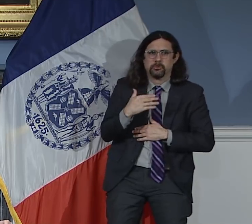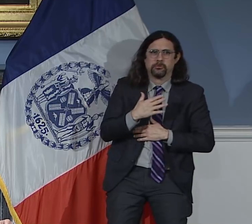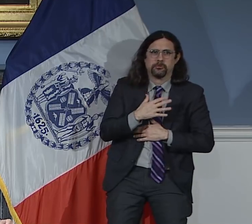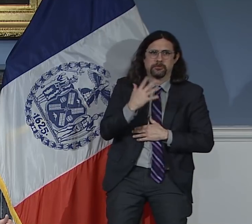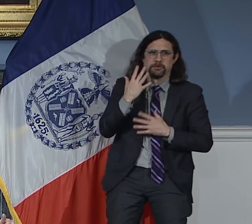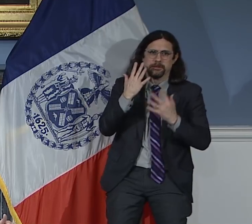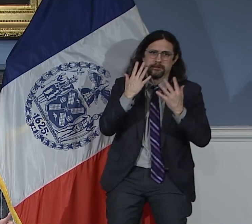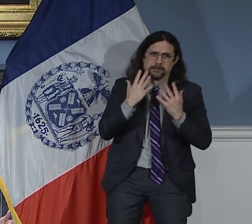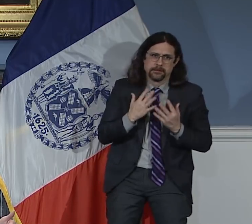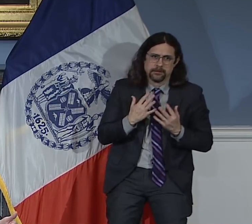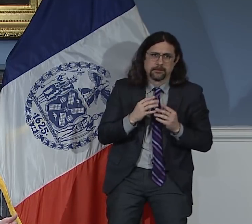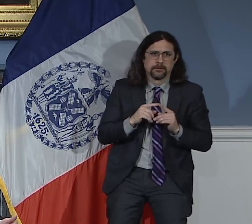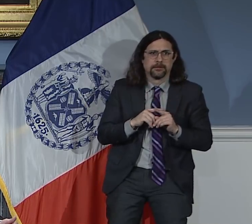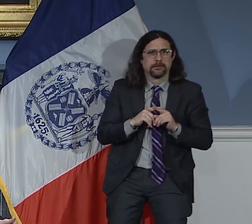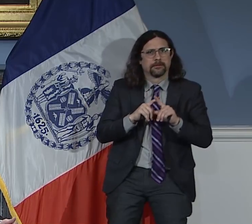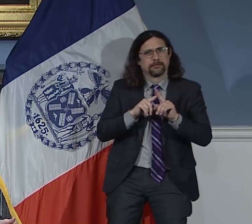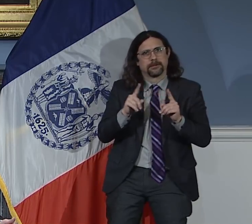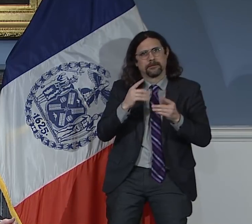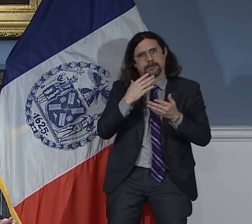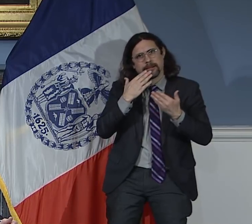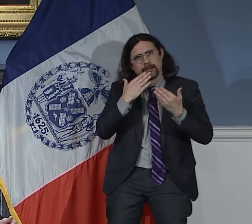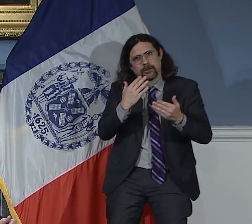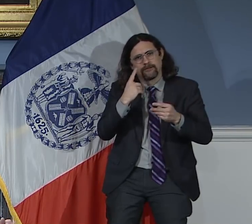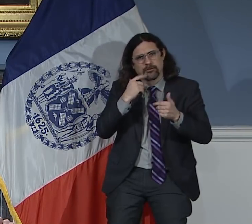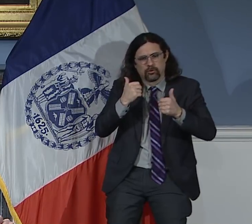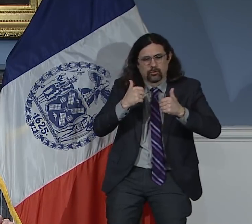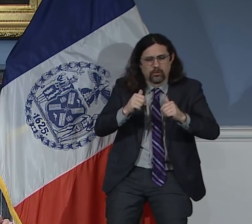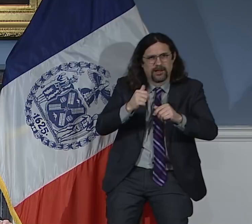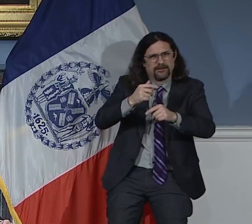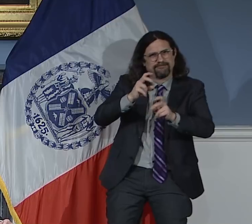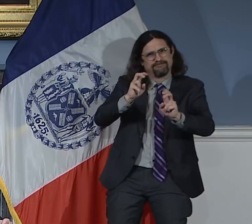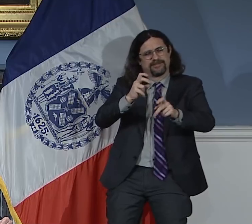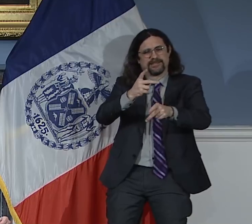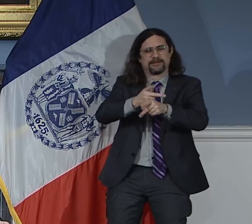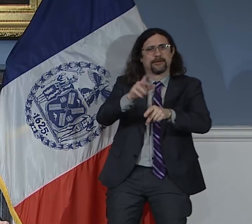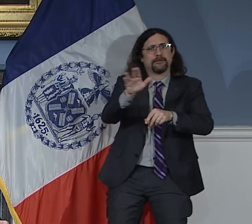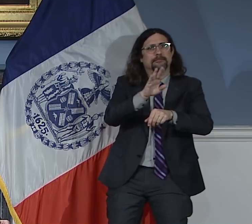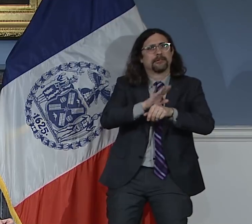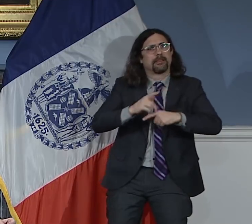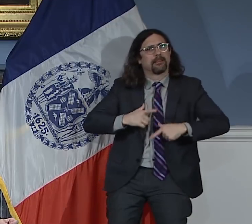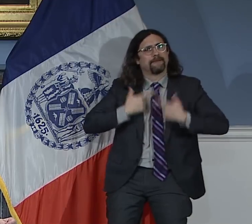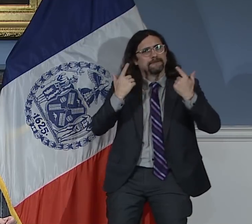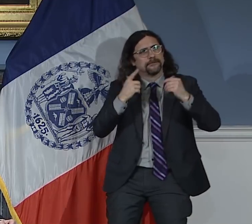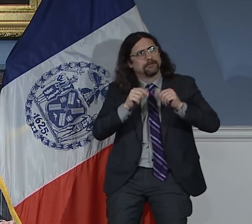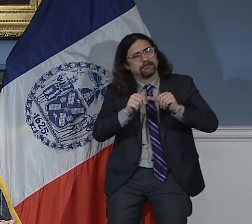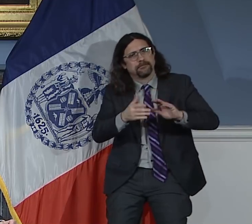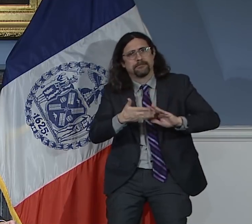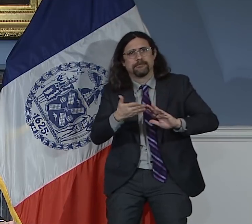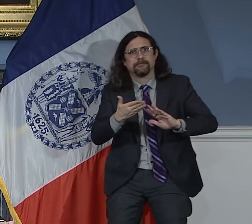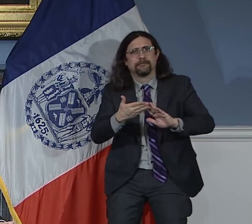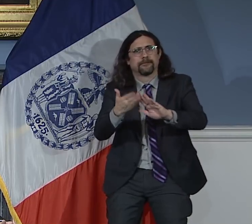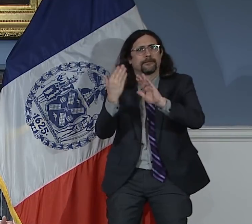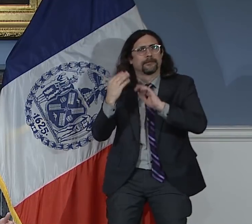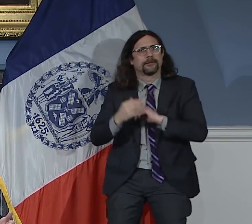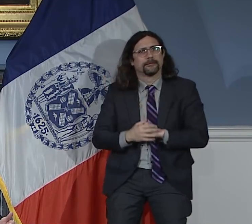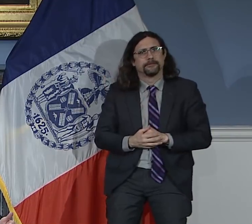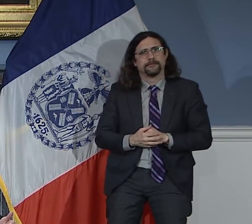ARE TRYI TNGO DO TO KEEP GETTING PEOPLE FOOD WHO NEED IT AND KEEP YOUR BUSINESSES ALIVE TO THE BEST OF YOUR ABILITY.